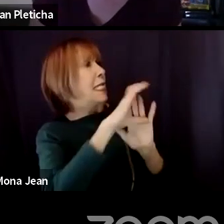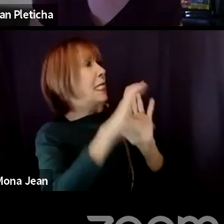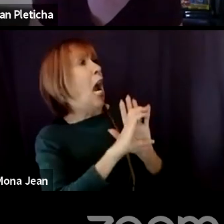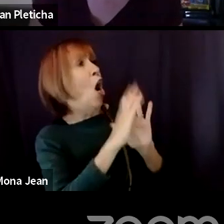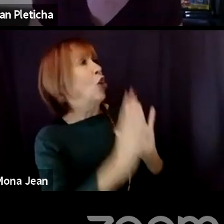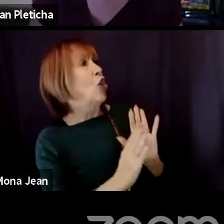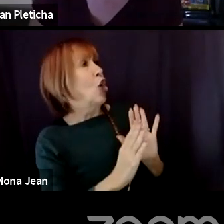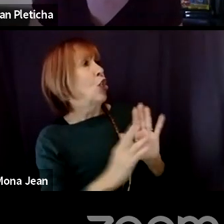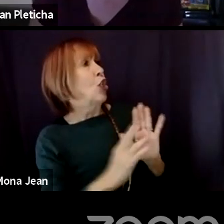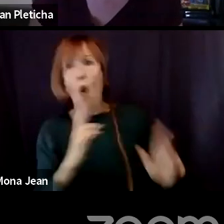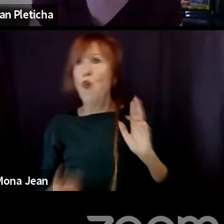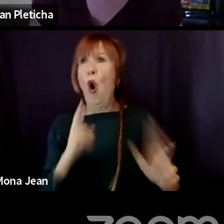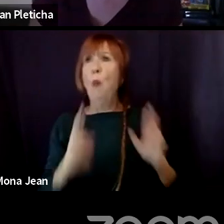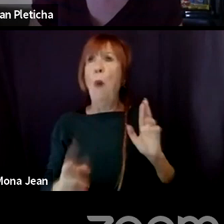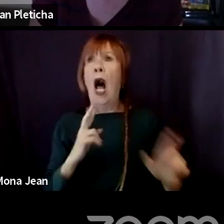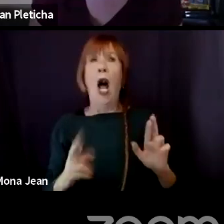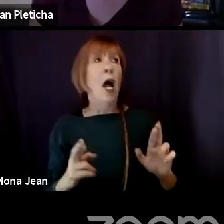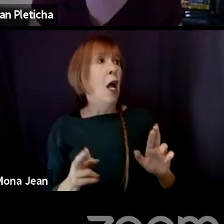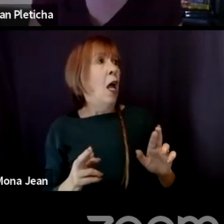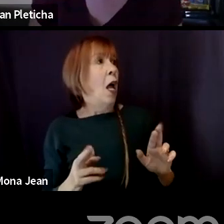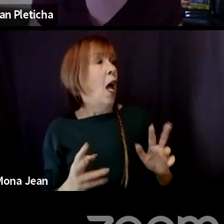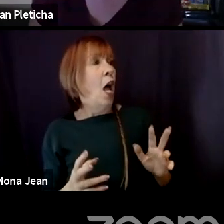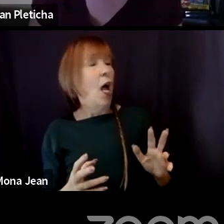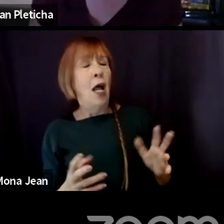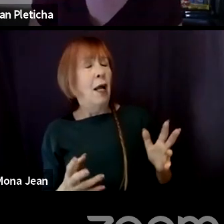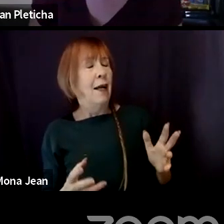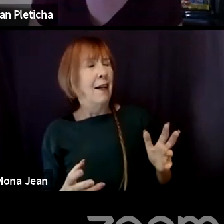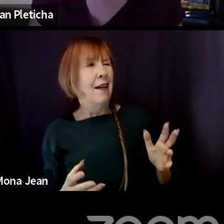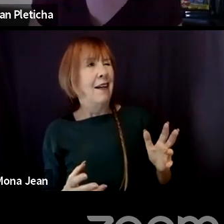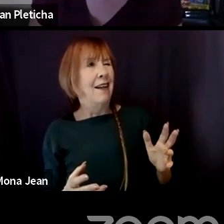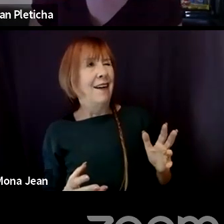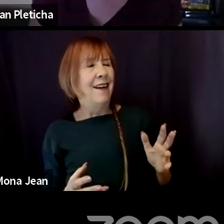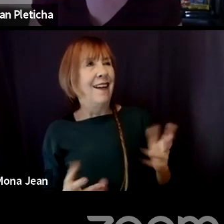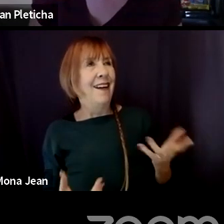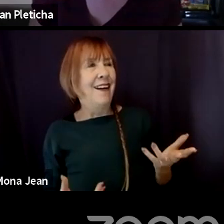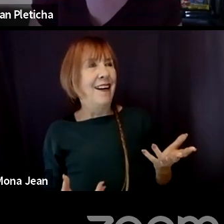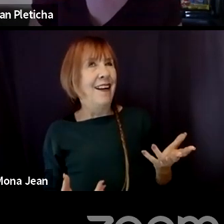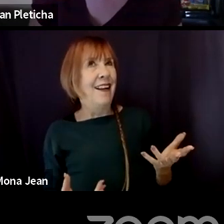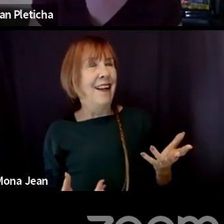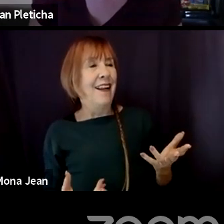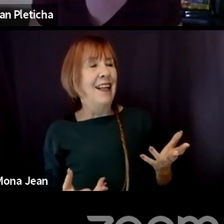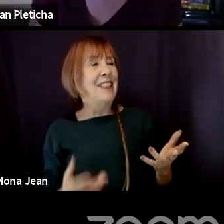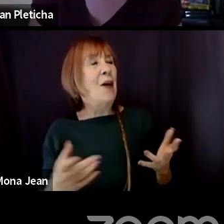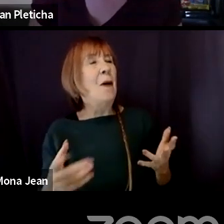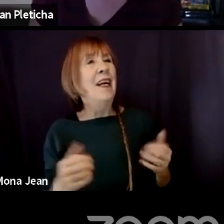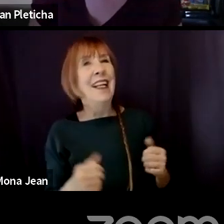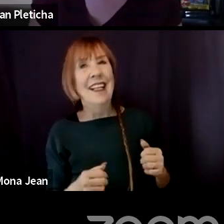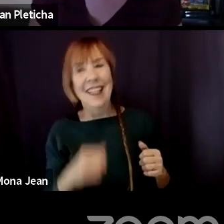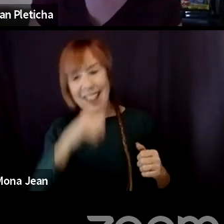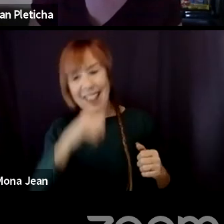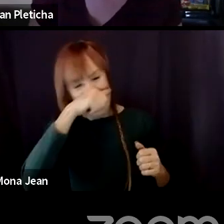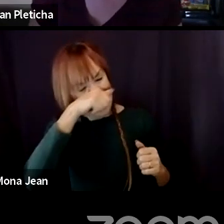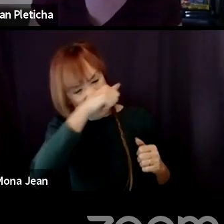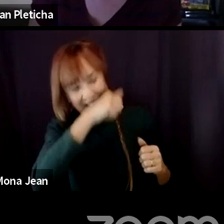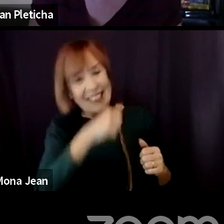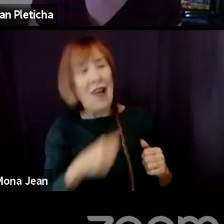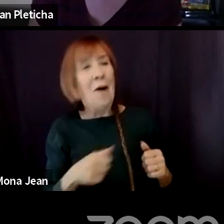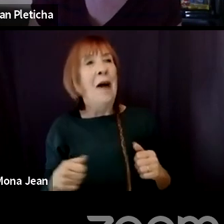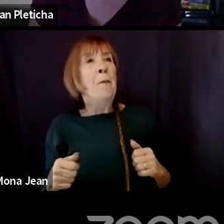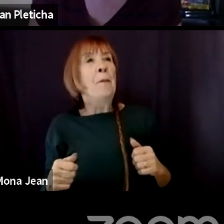Yeah. It's sort of like, are they gonna help you drill, are they gonna tell you to drill in a different place to find the gold?